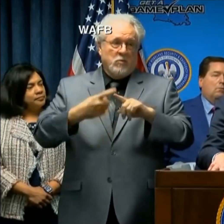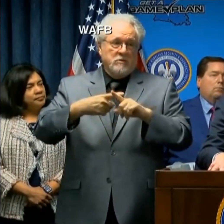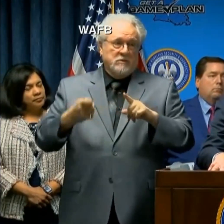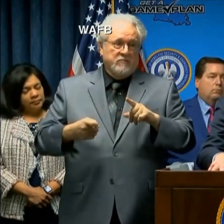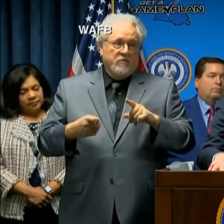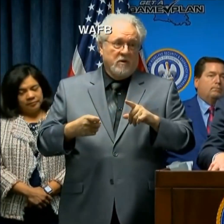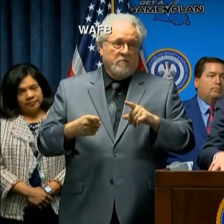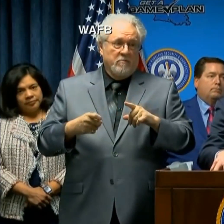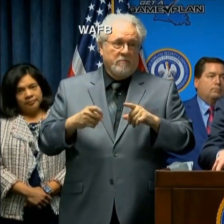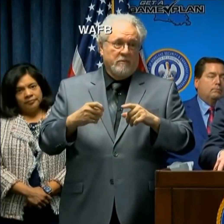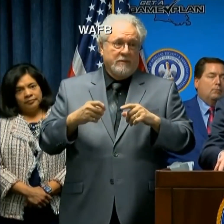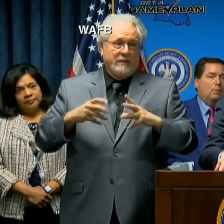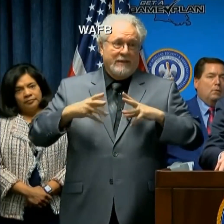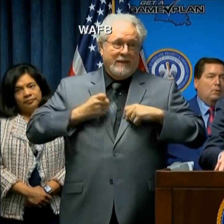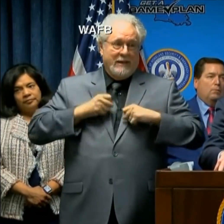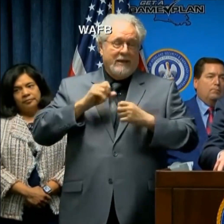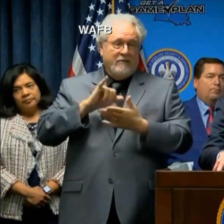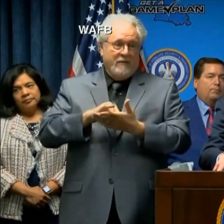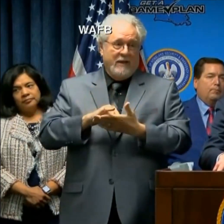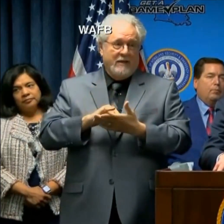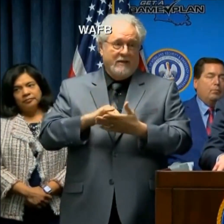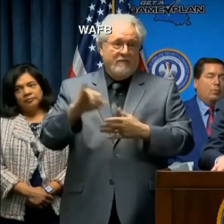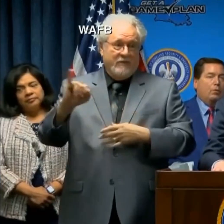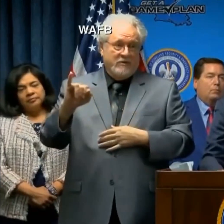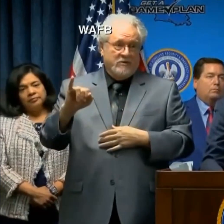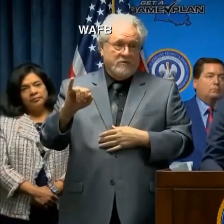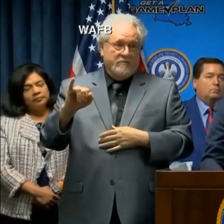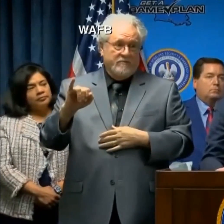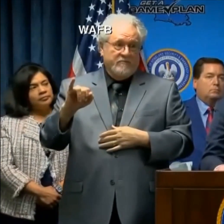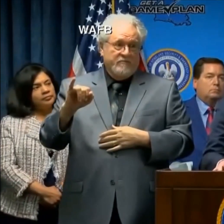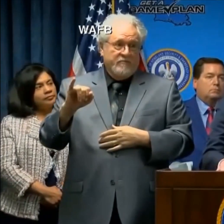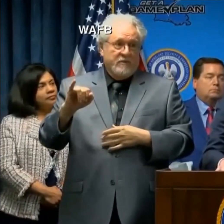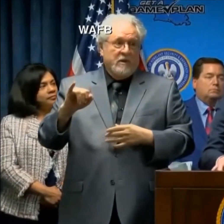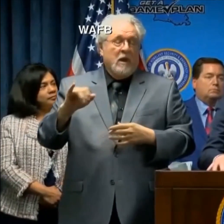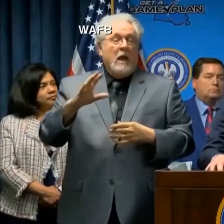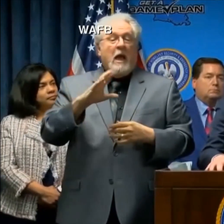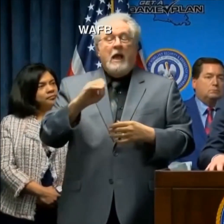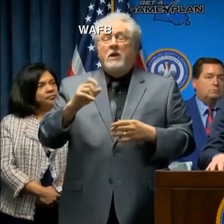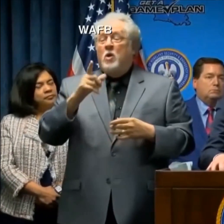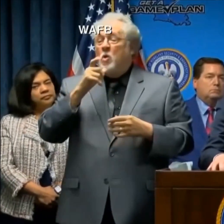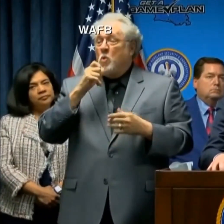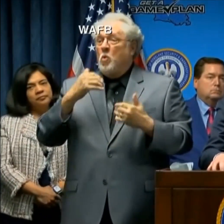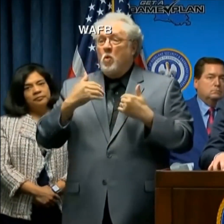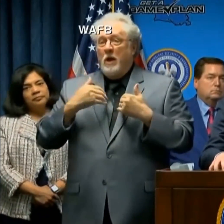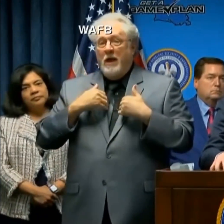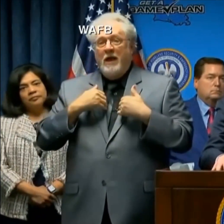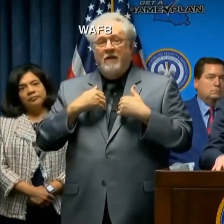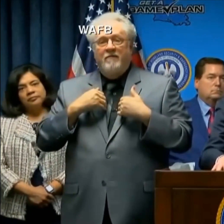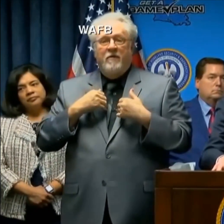contracting this viral infection and those who have underlying chronic health